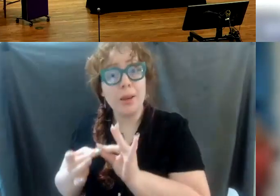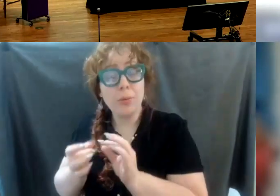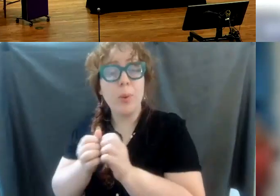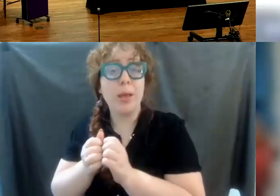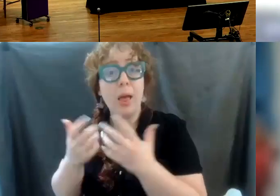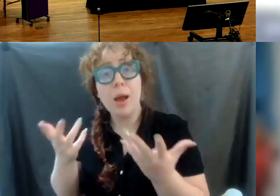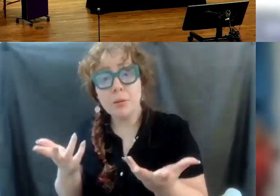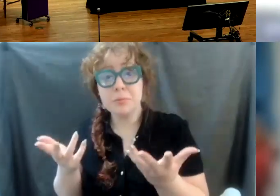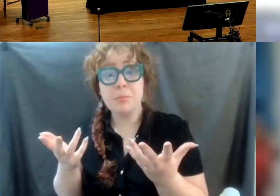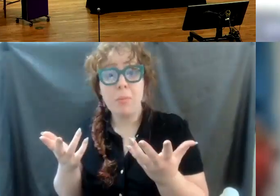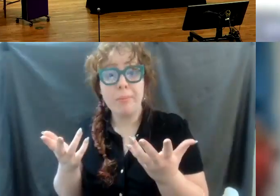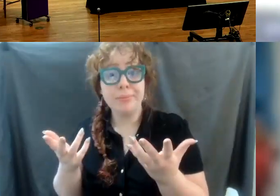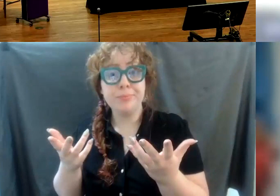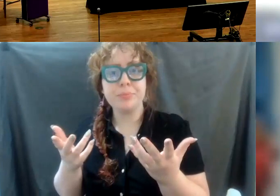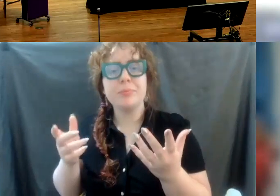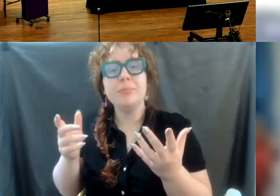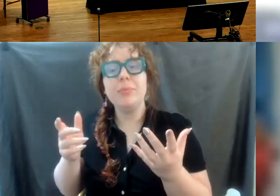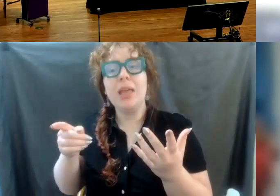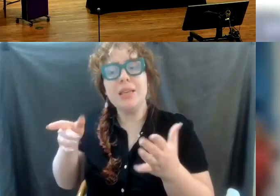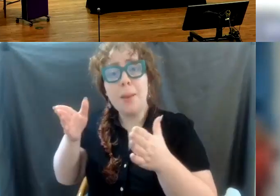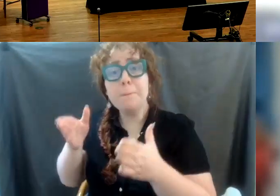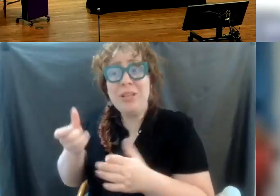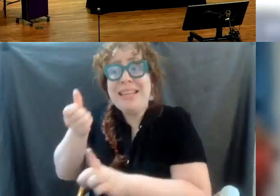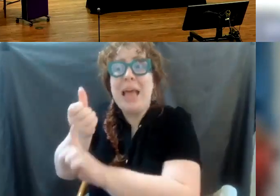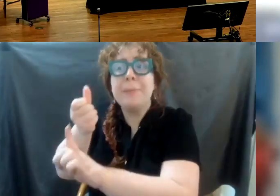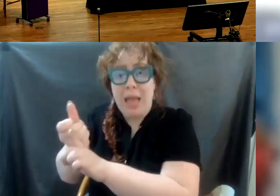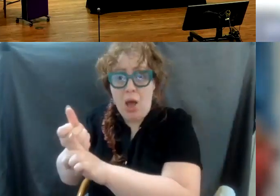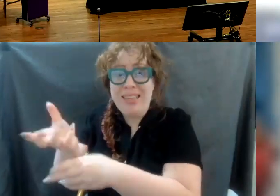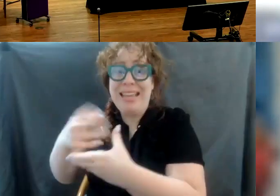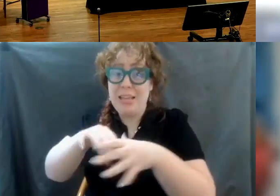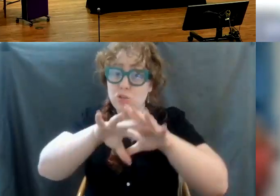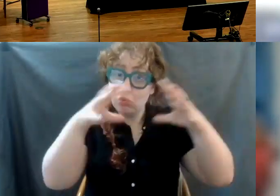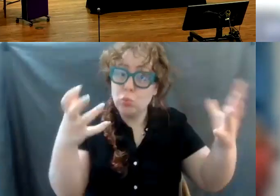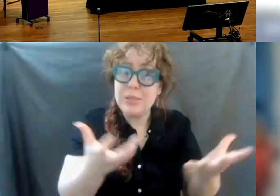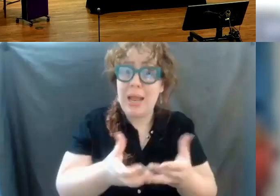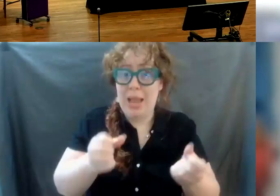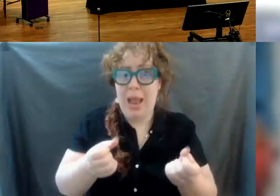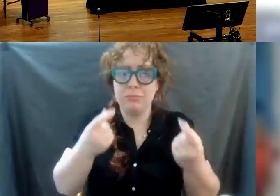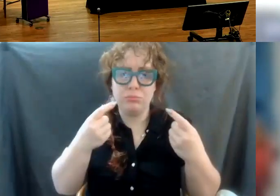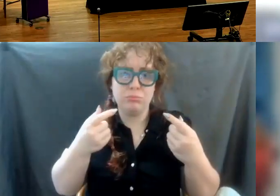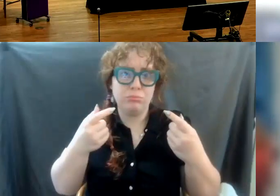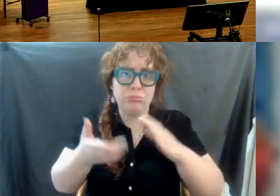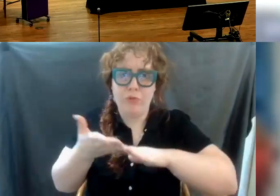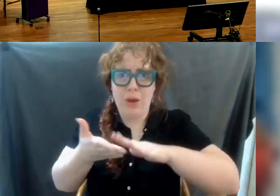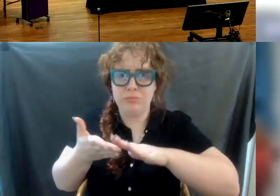how able someone is to function in society. So if you said that's a normal reaction, but if you're so sad